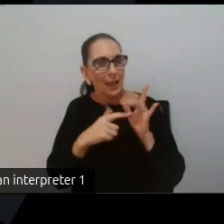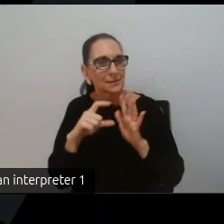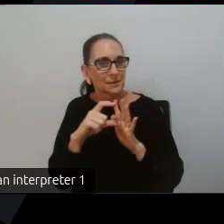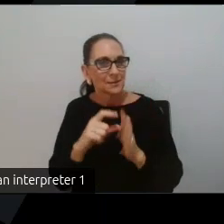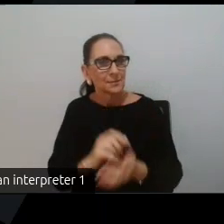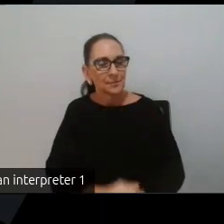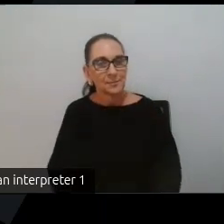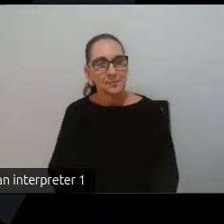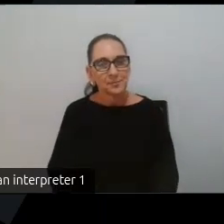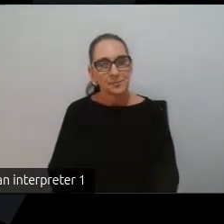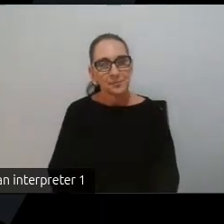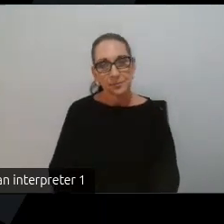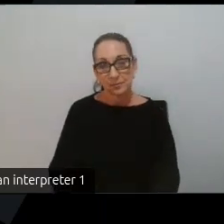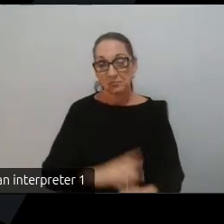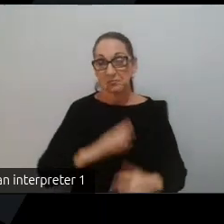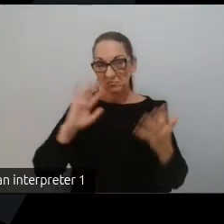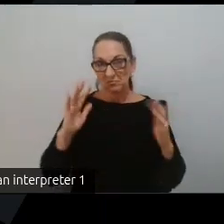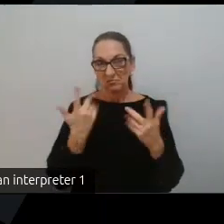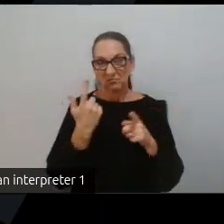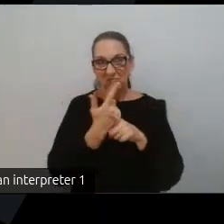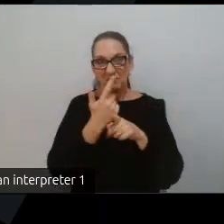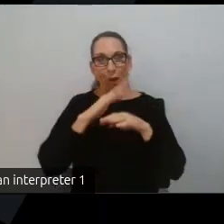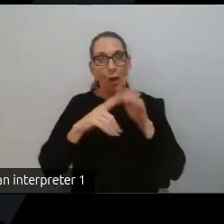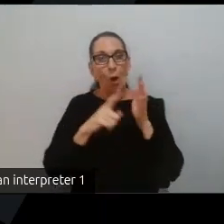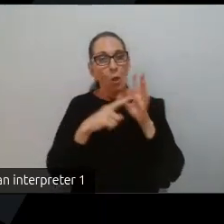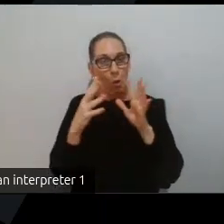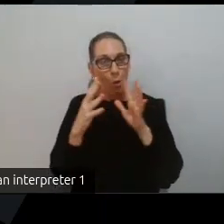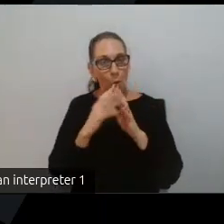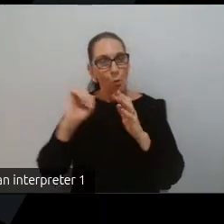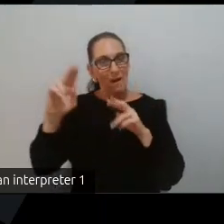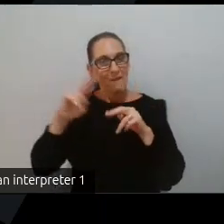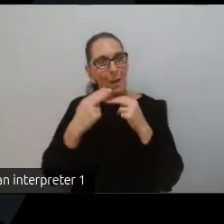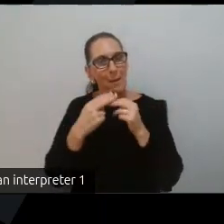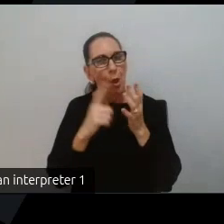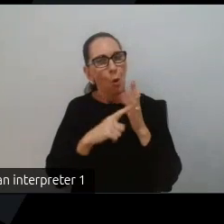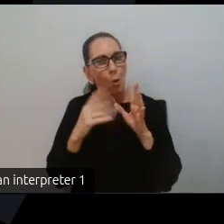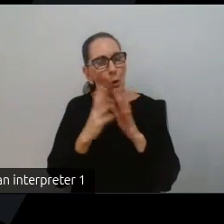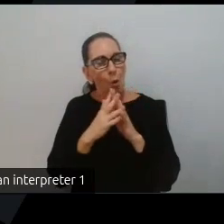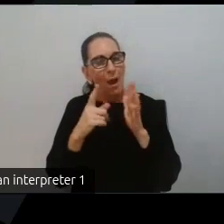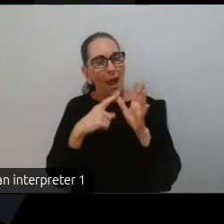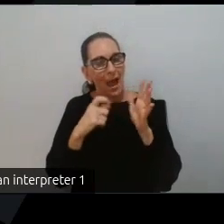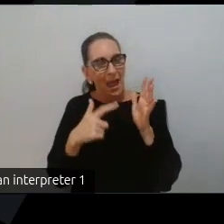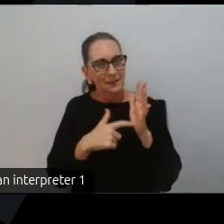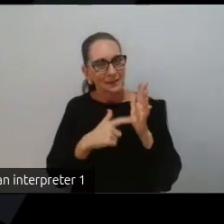So first off, the law. The Family Law Act requires parties to attempt to resolve their disputes via